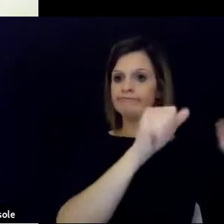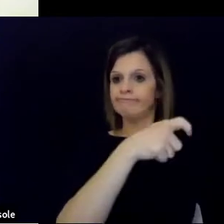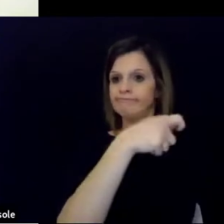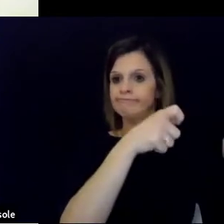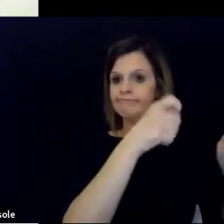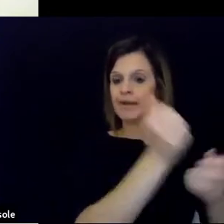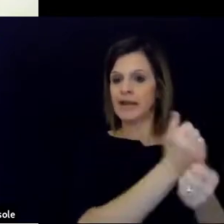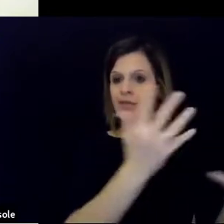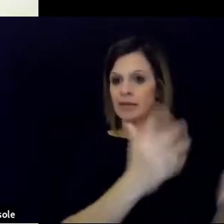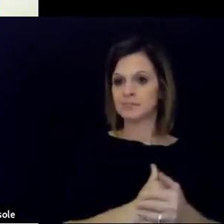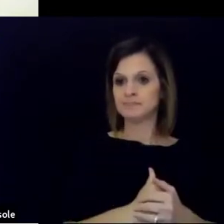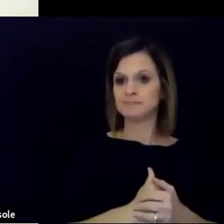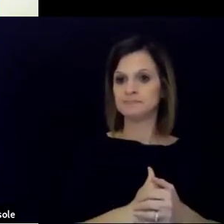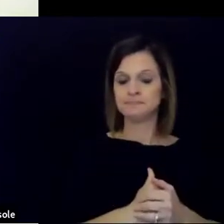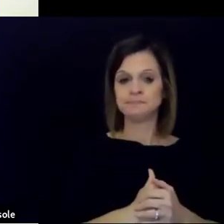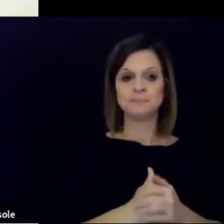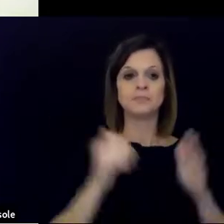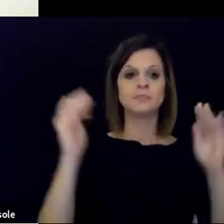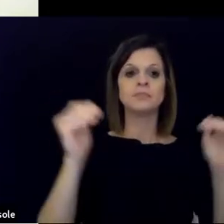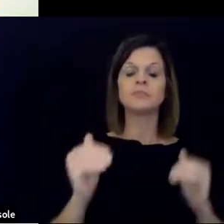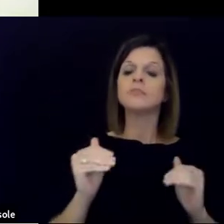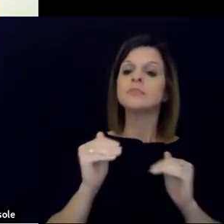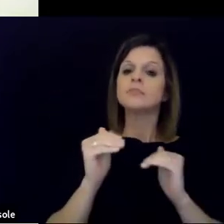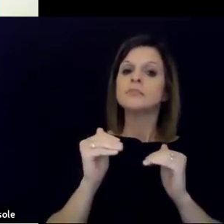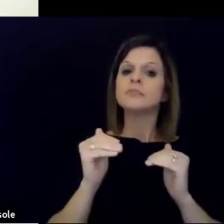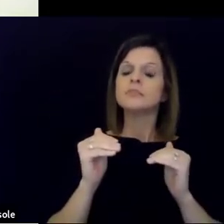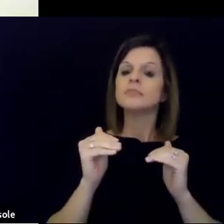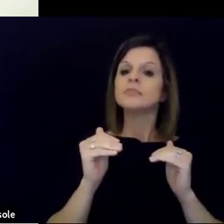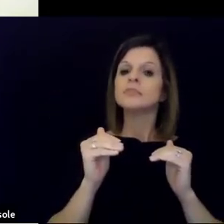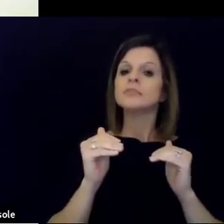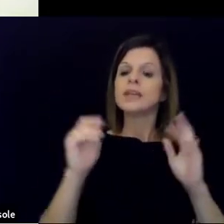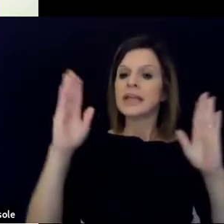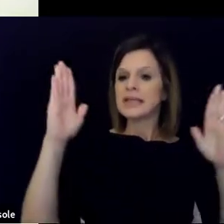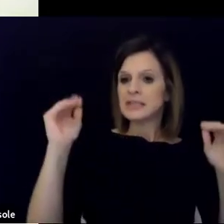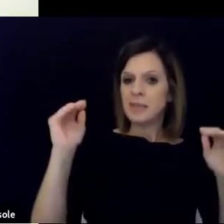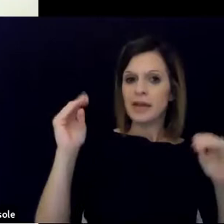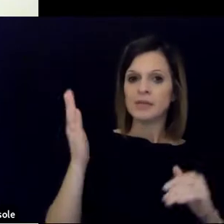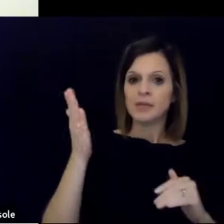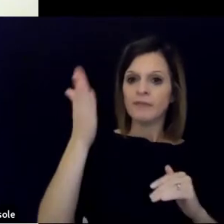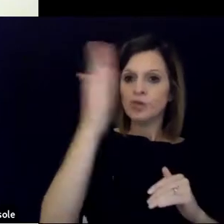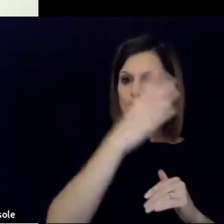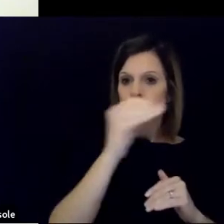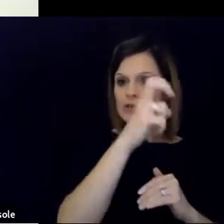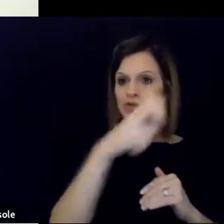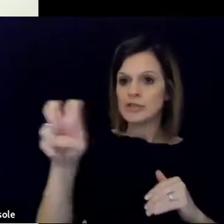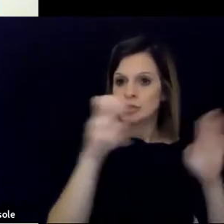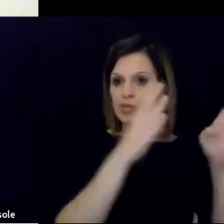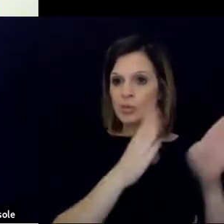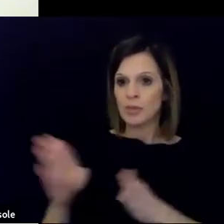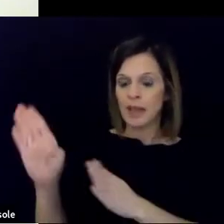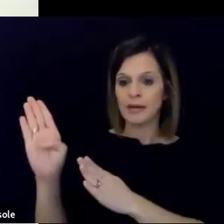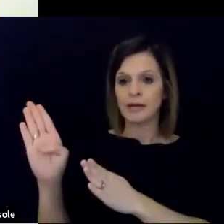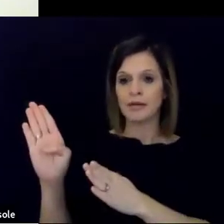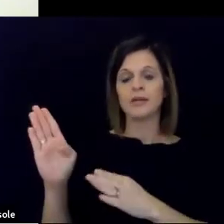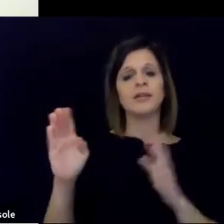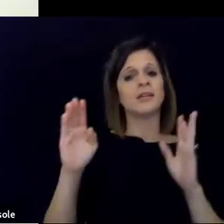Anticipate future and transitional planning all the time. I said, Jacob lives in his own house, which he moved into when he was 21.